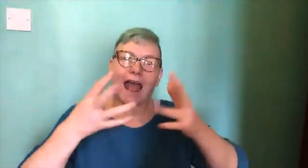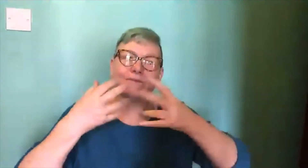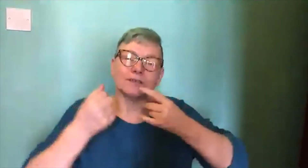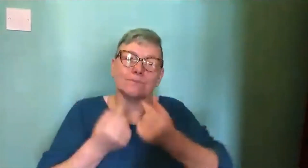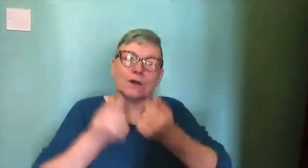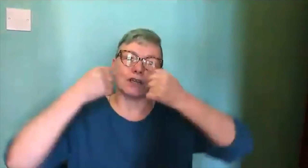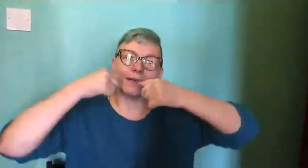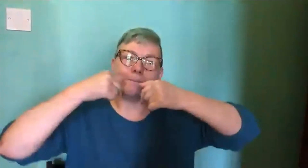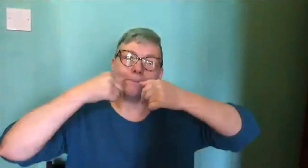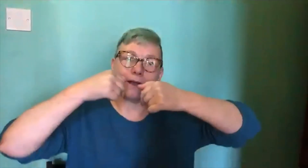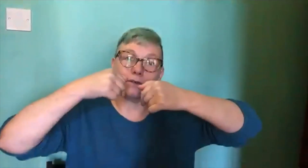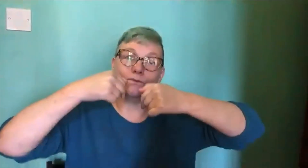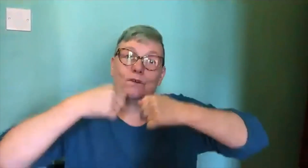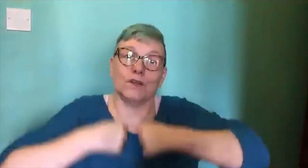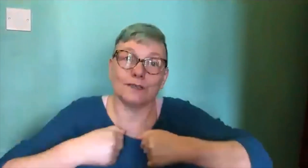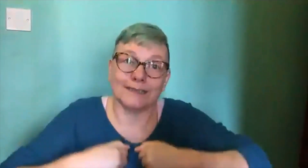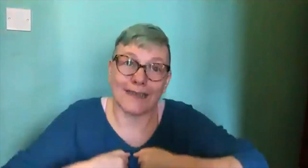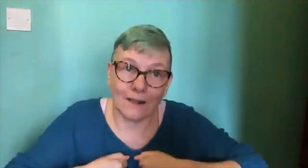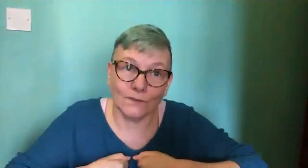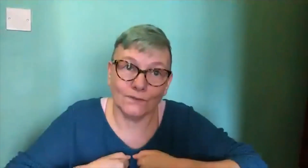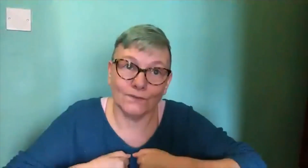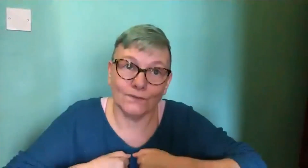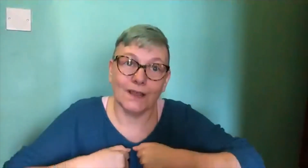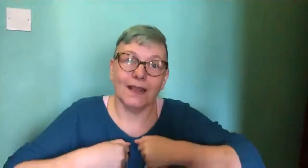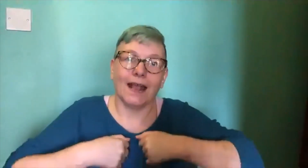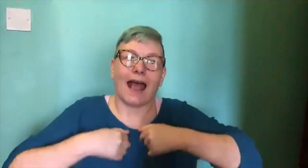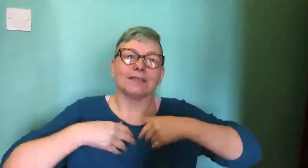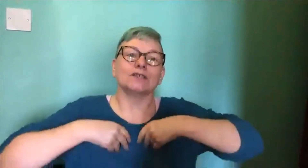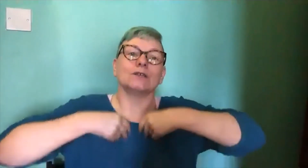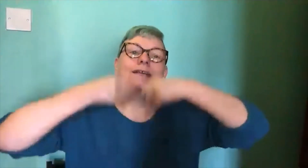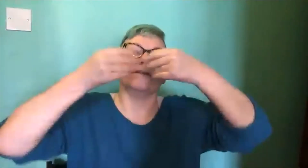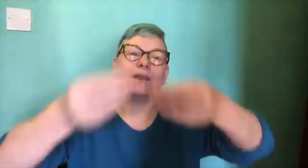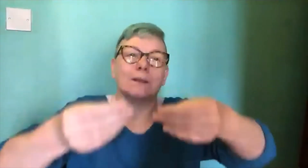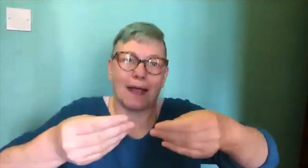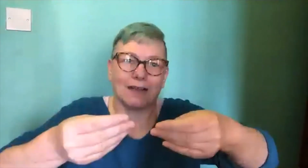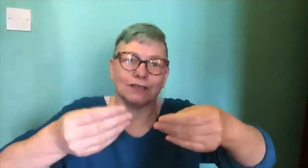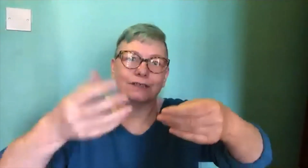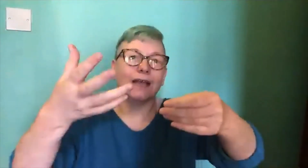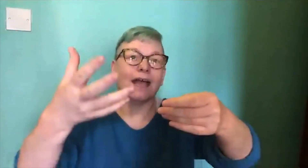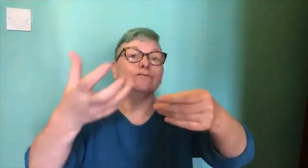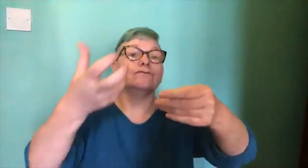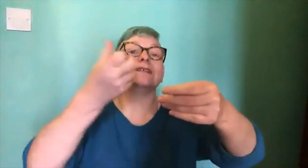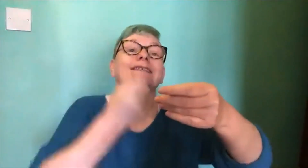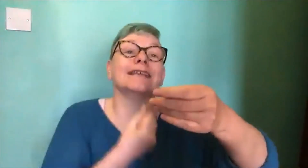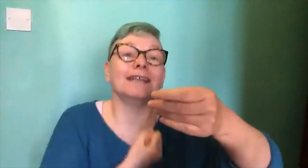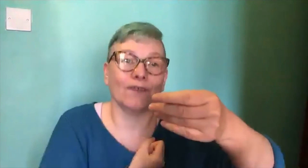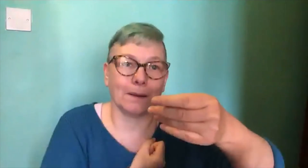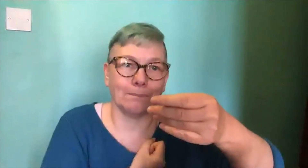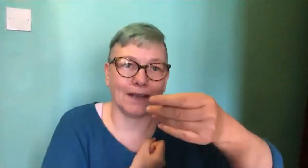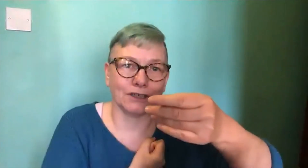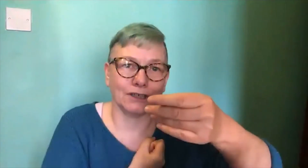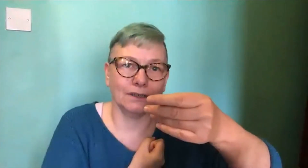have as much compassion for yourself as to giving passion and receiving passion.